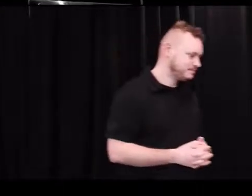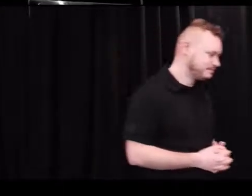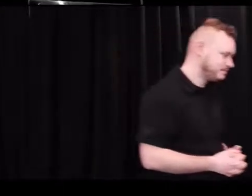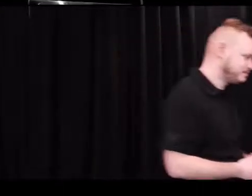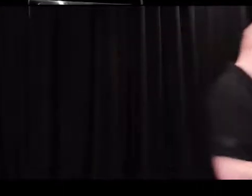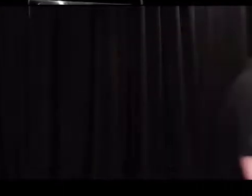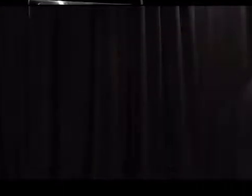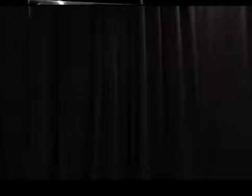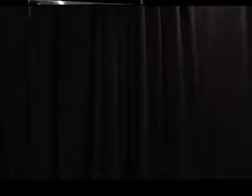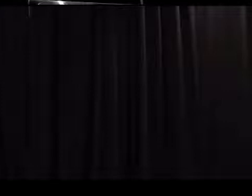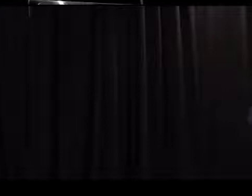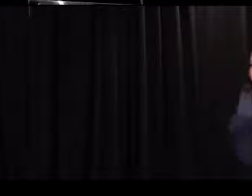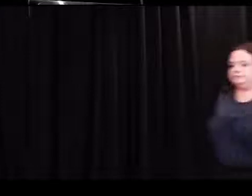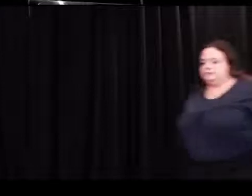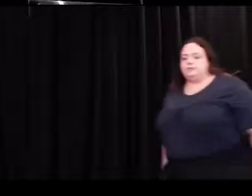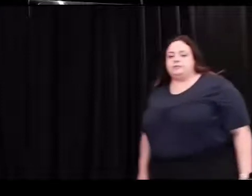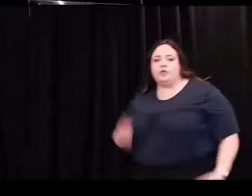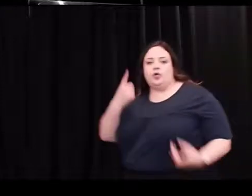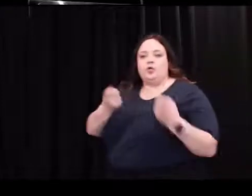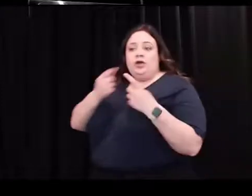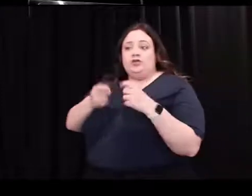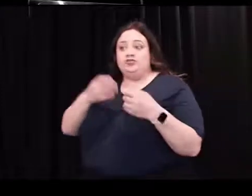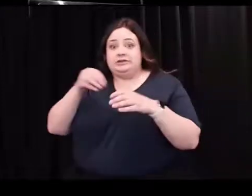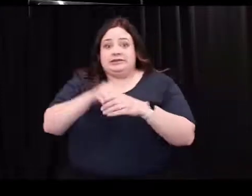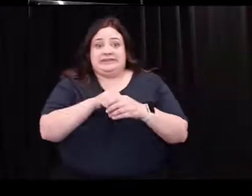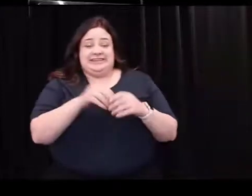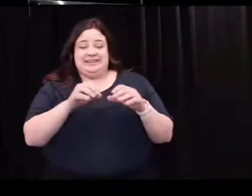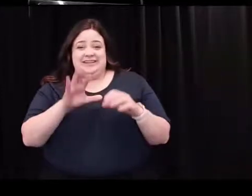[Karl] From Anonymous? Is it from an [Adam] This is not from Anonymous,